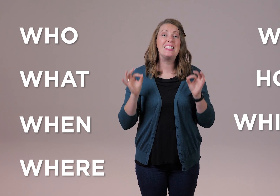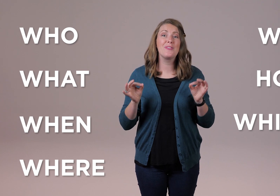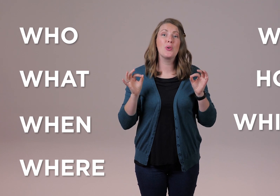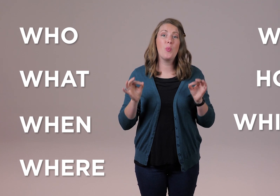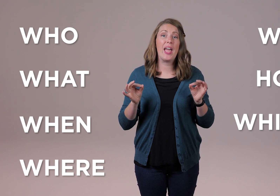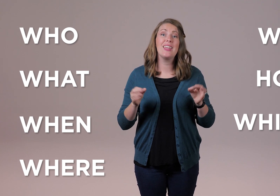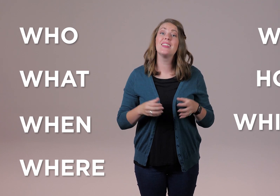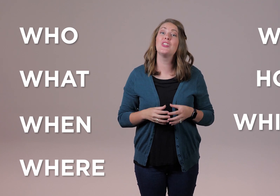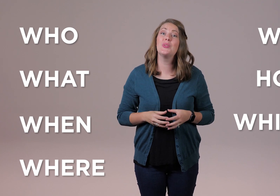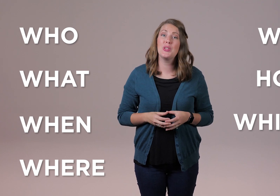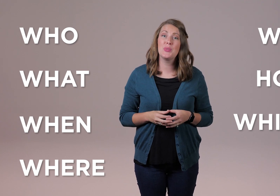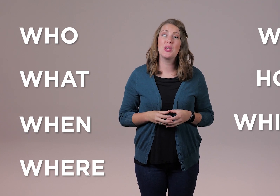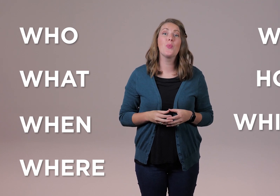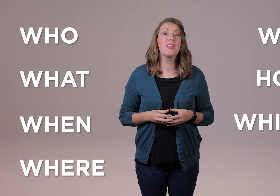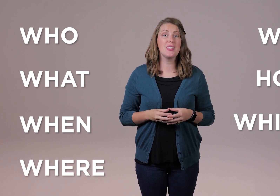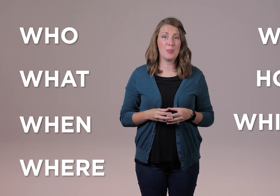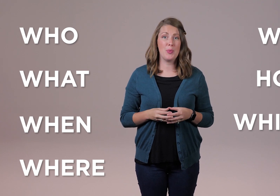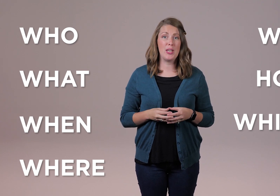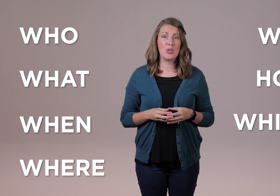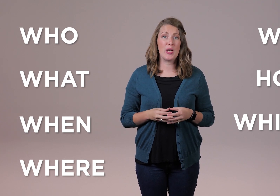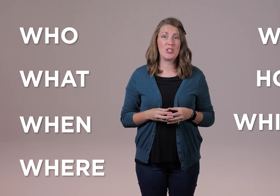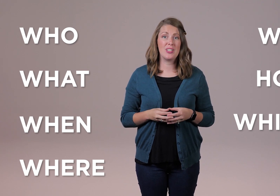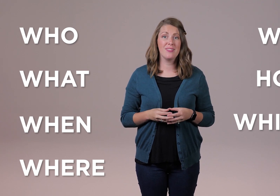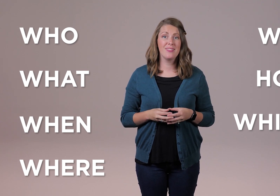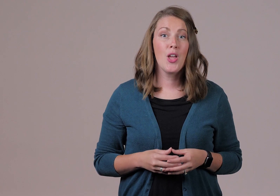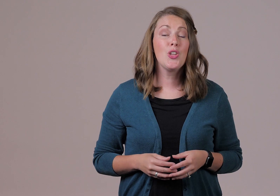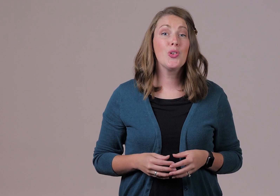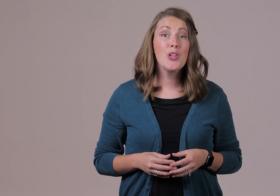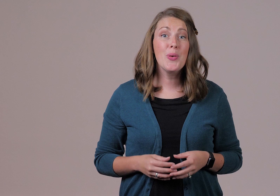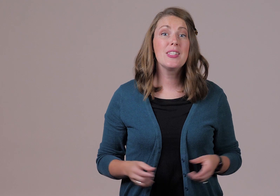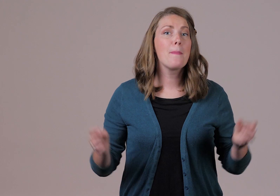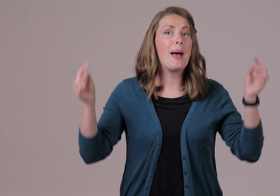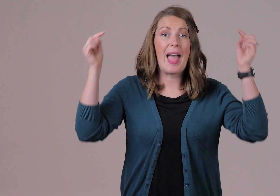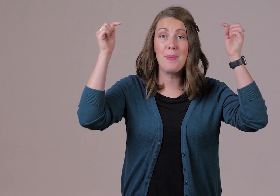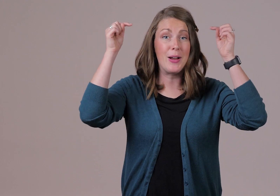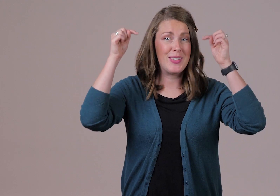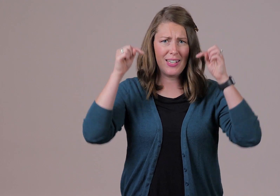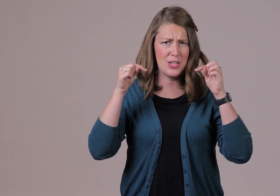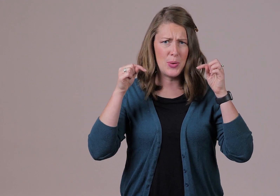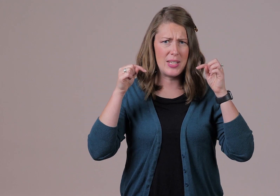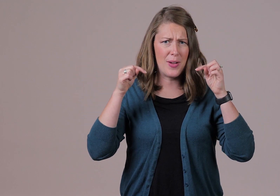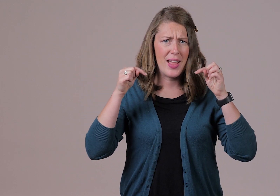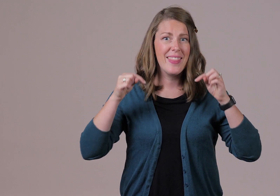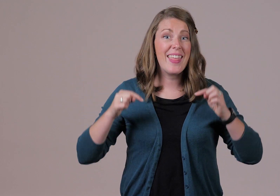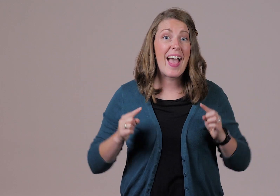different way than you use it with a wh-question. You'll notice my eyebrows didn't go down they